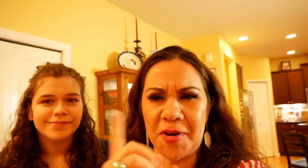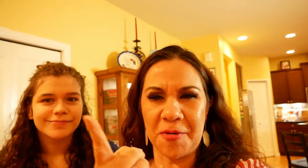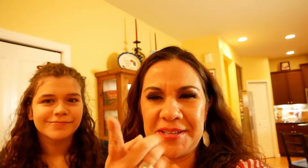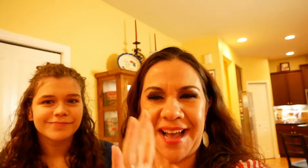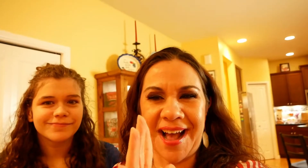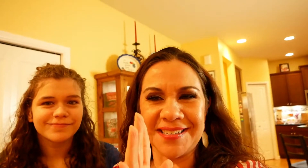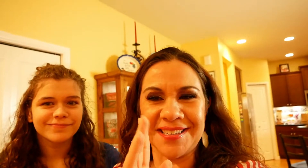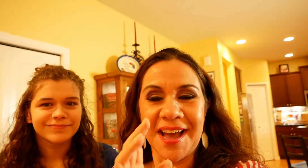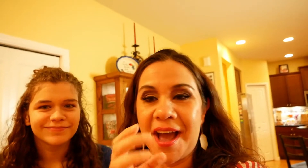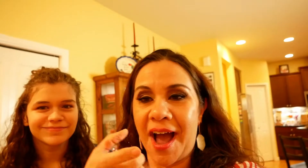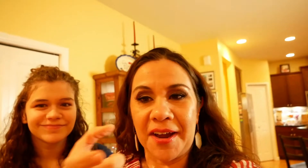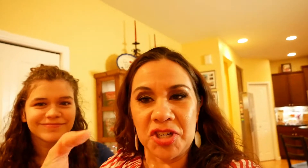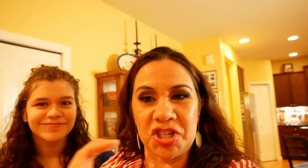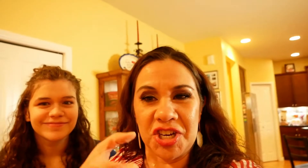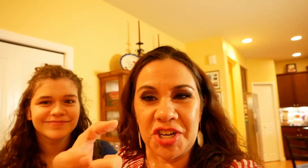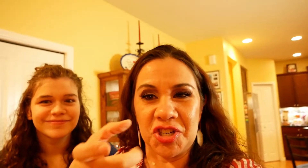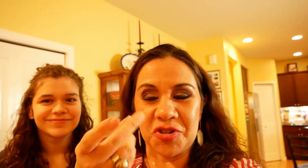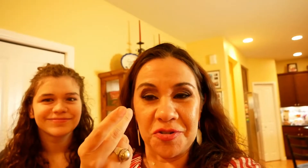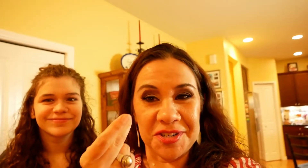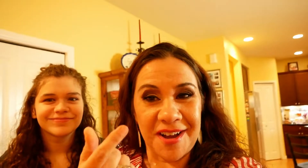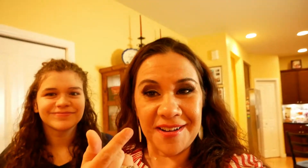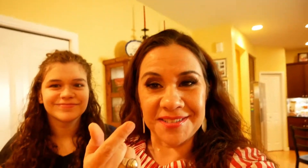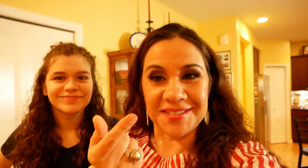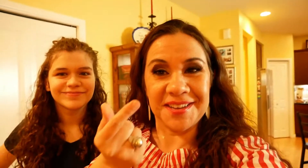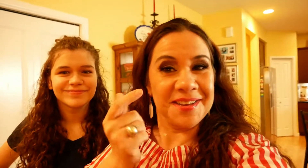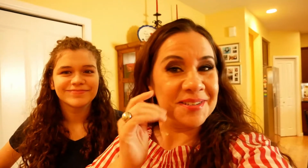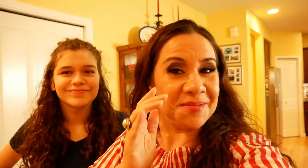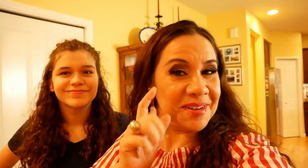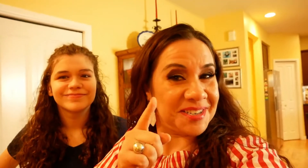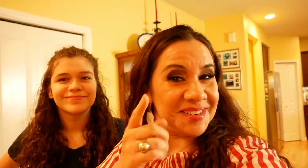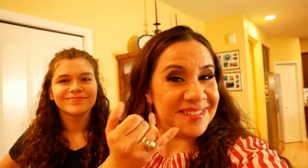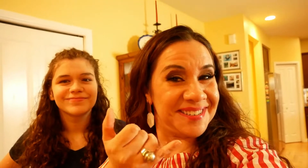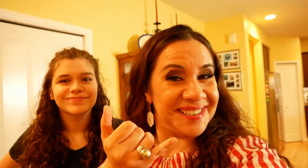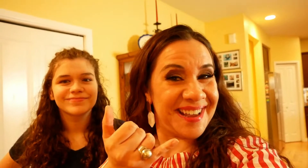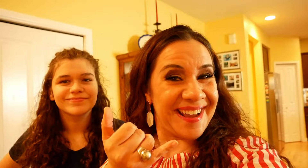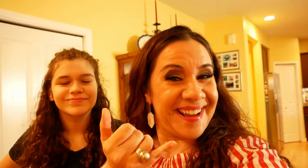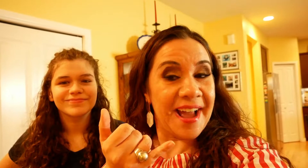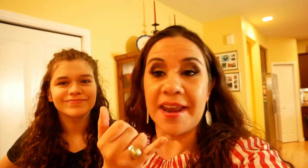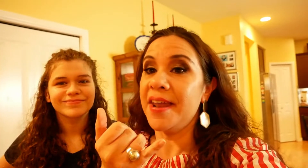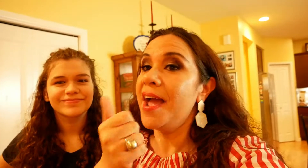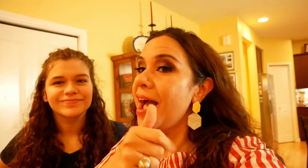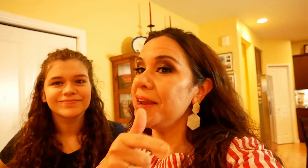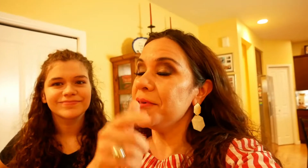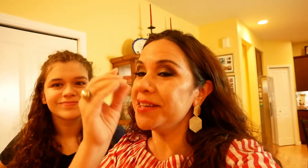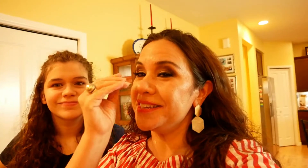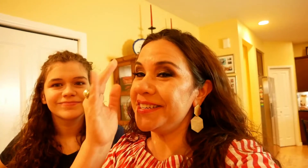always asked how does she control the dogs so we're gonna show you today and anyone can teach